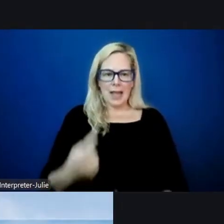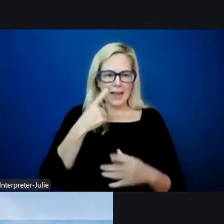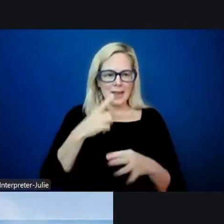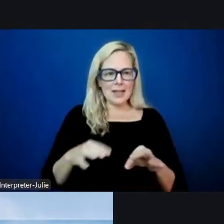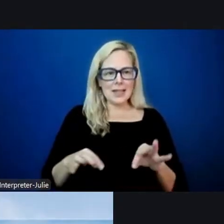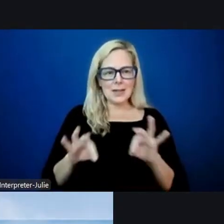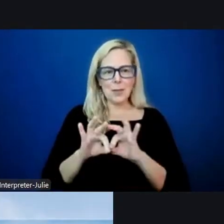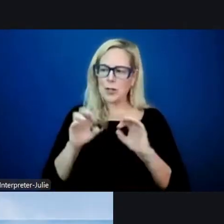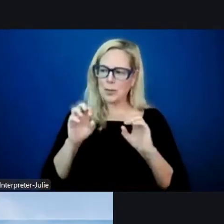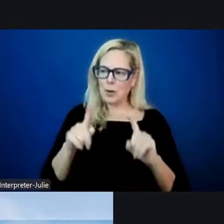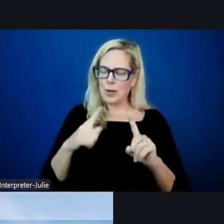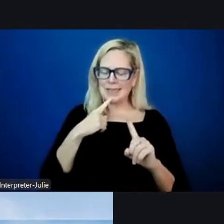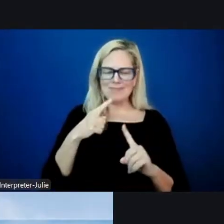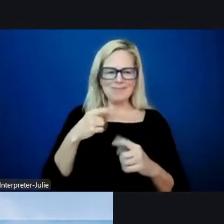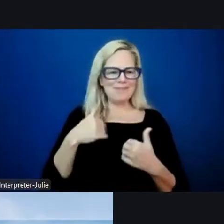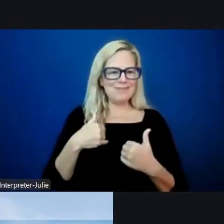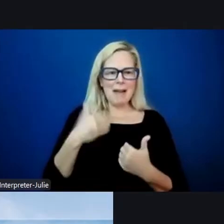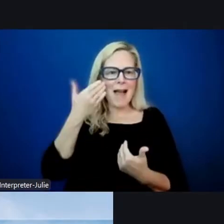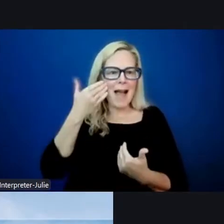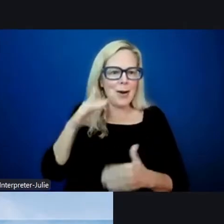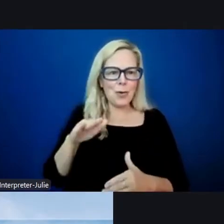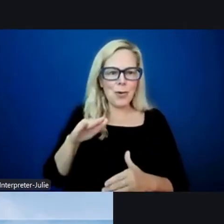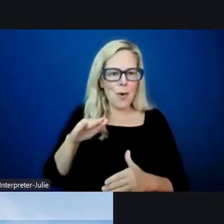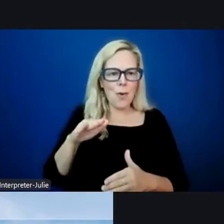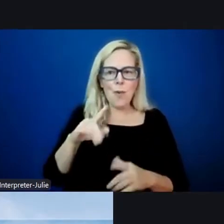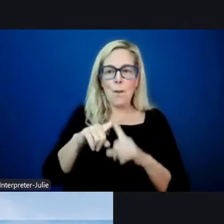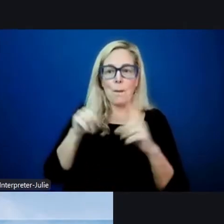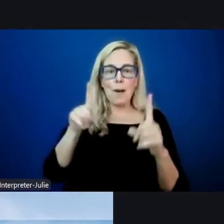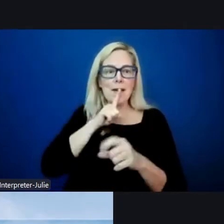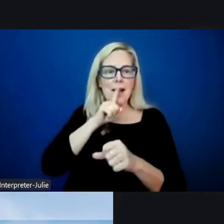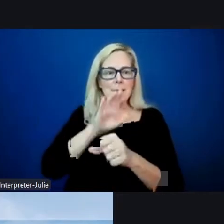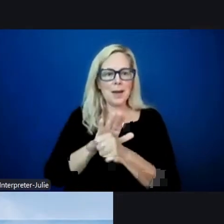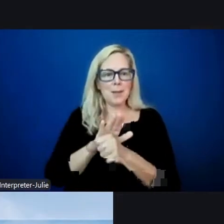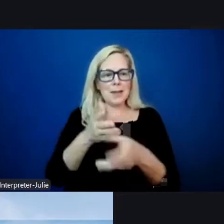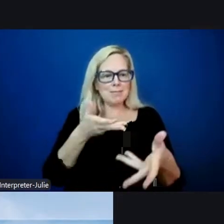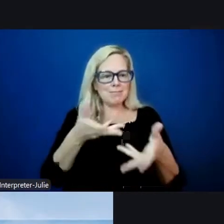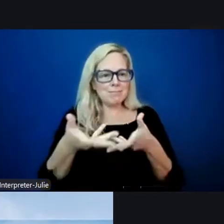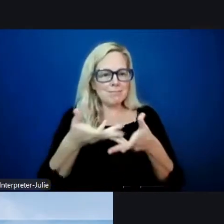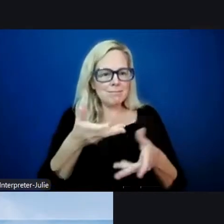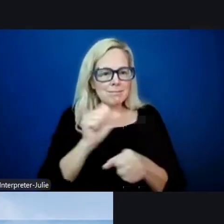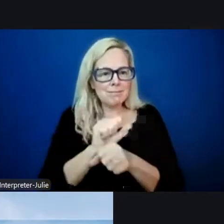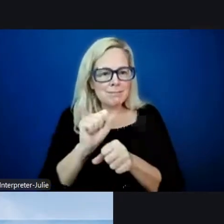and I'm committed to figuring this out with you as a provider, makes such a difference. And it's okay to not know.